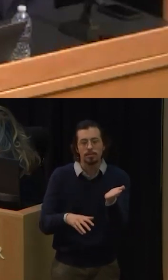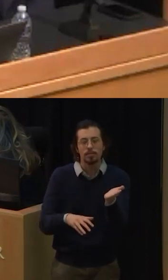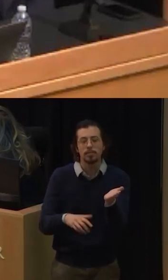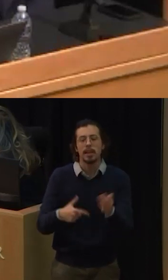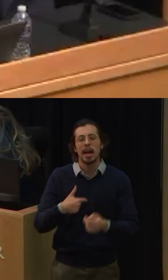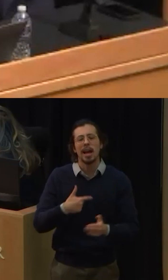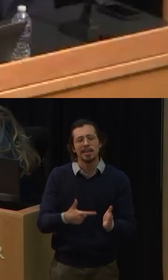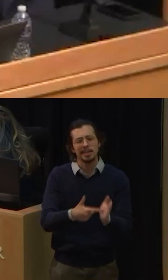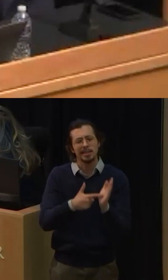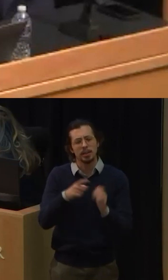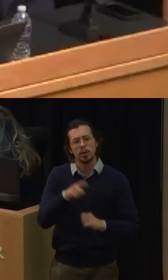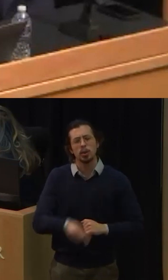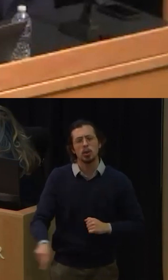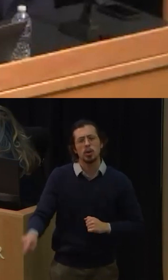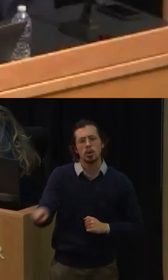I need you all to ask the question,